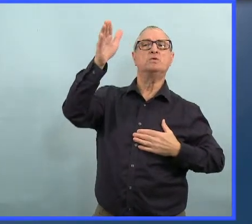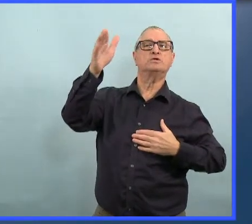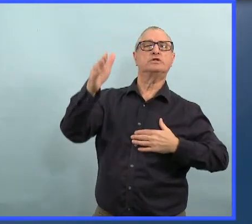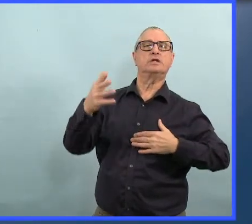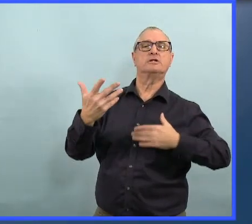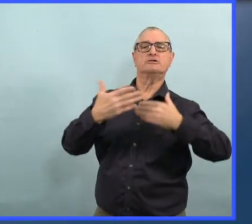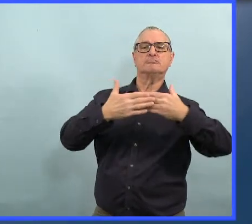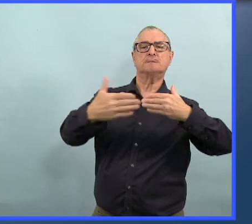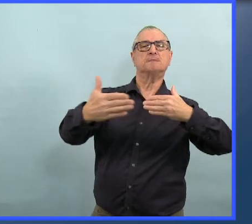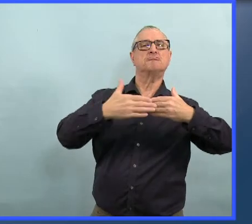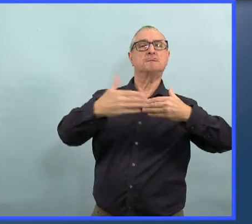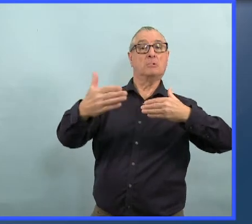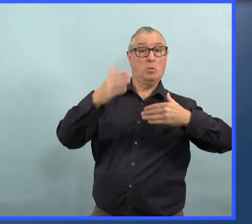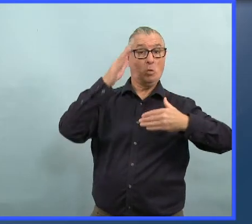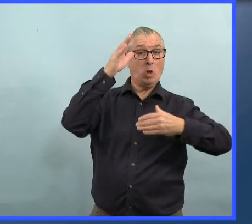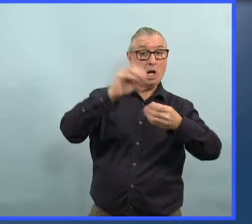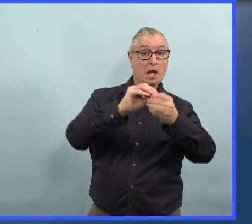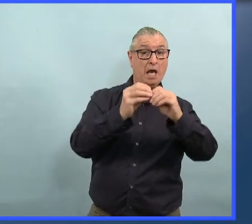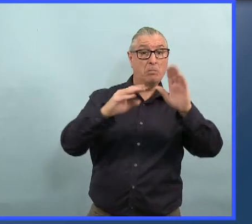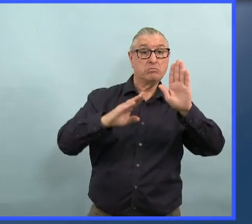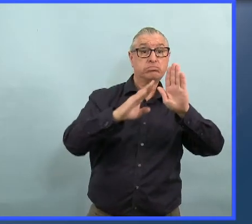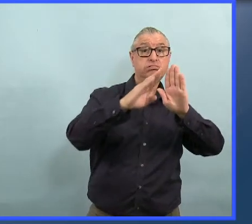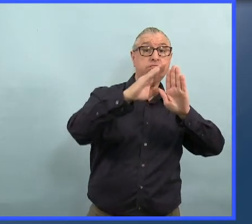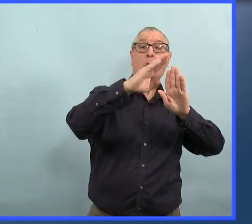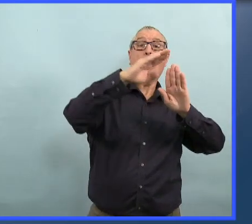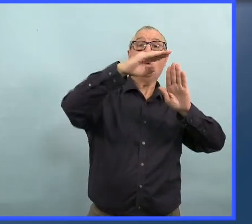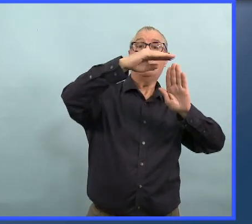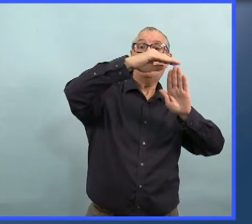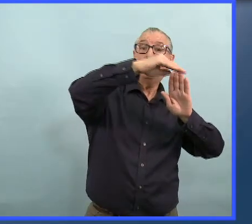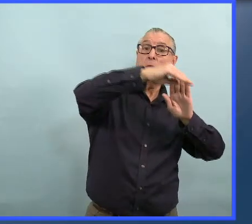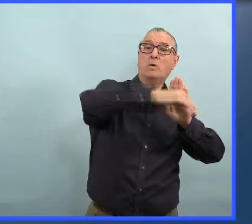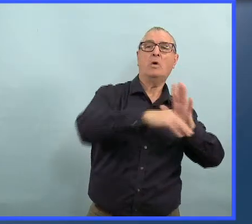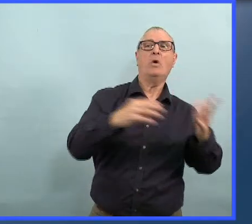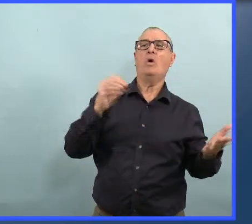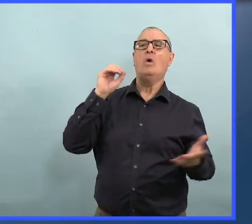our changes in how we're tracking cases i'm kind of hindering our ability to gauge that